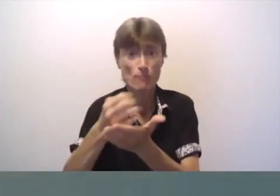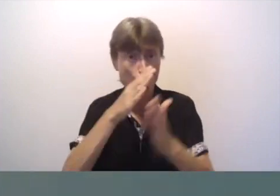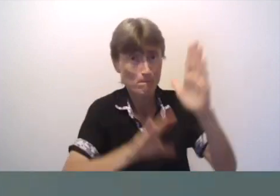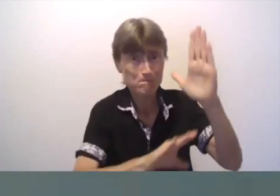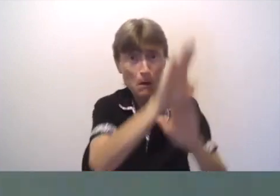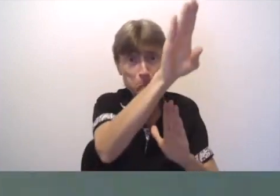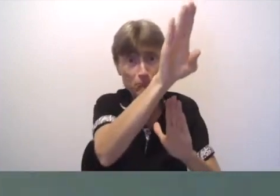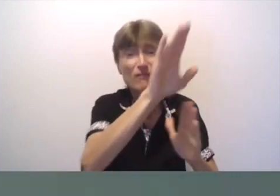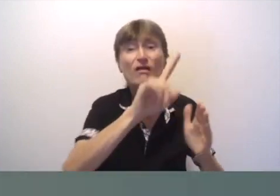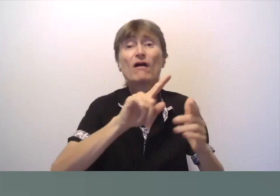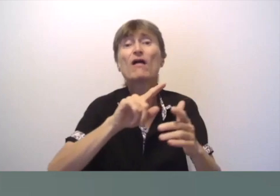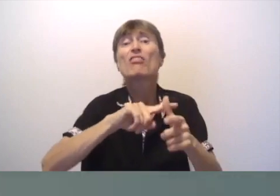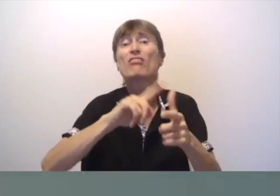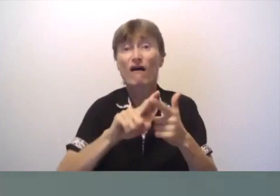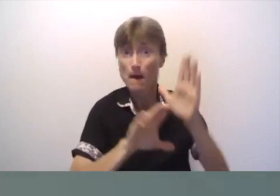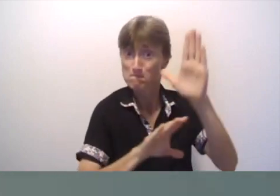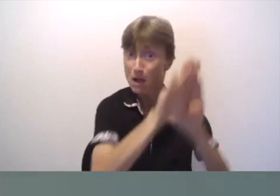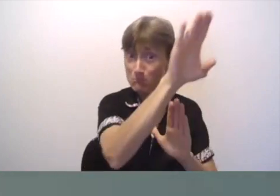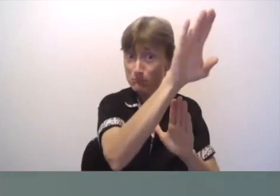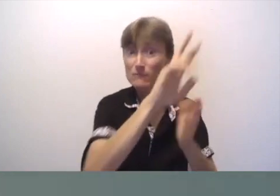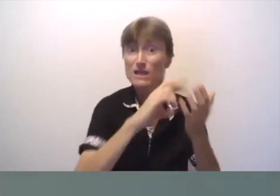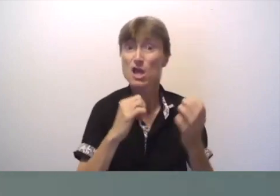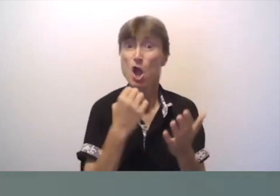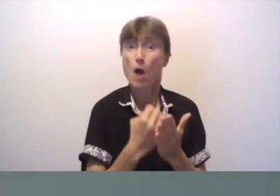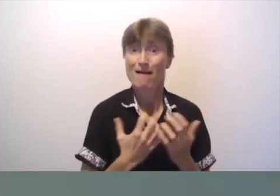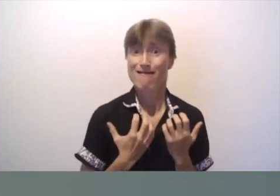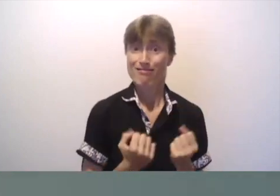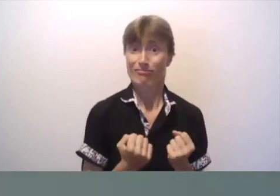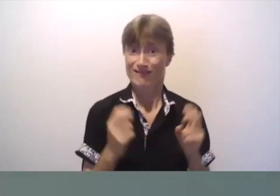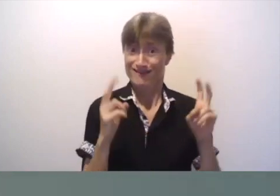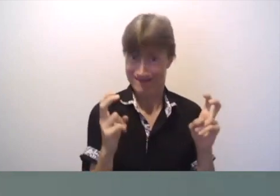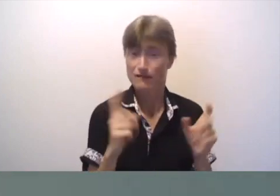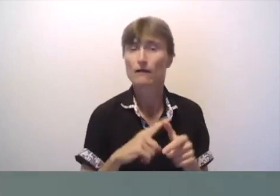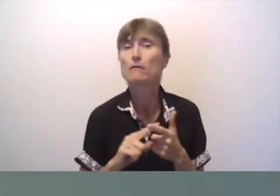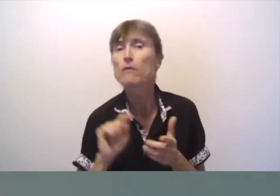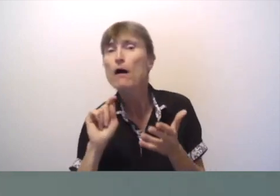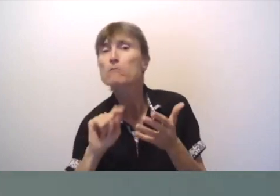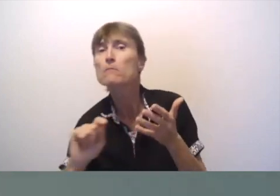here has corporate relationships people we should talk to because bringing the corporate leaders on board